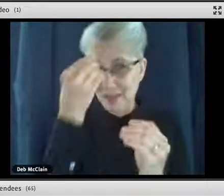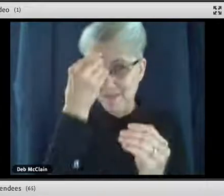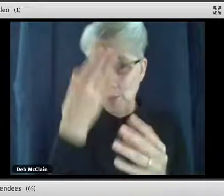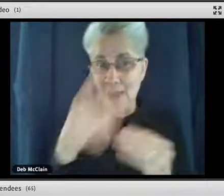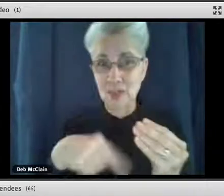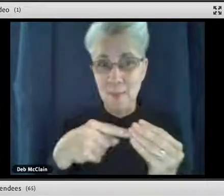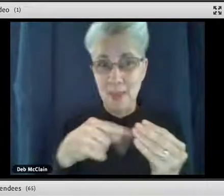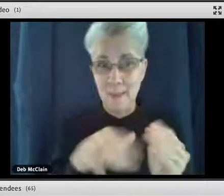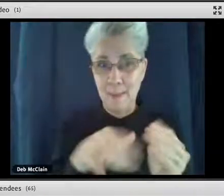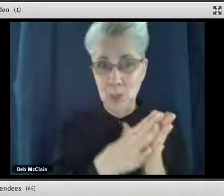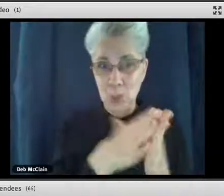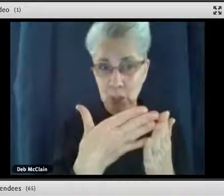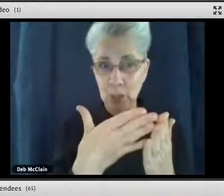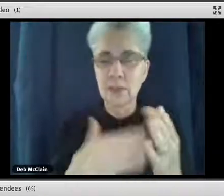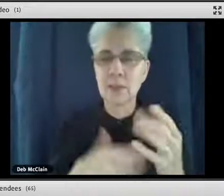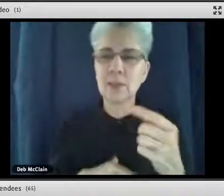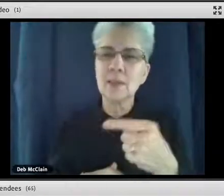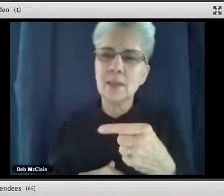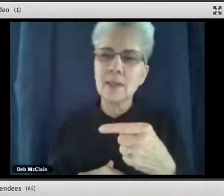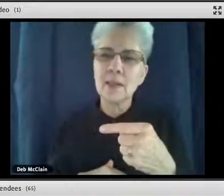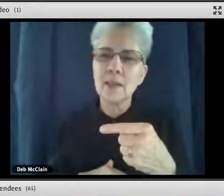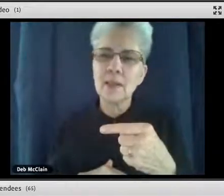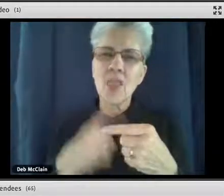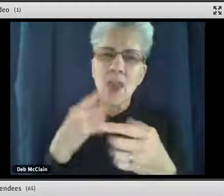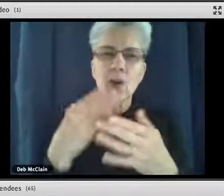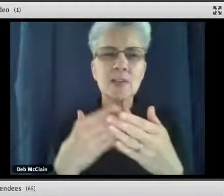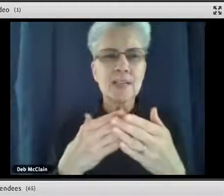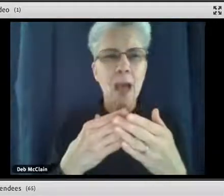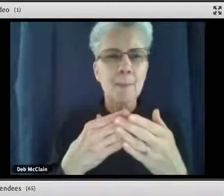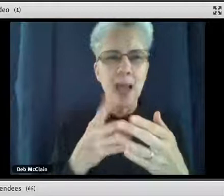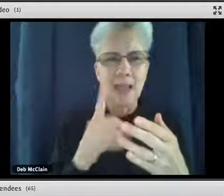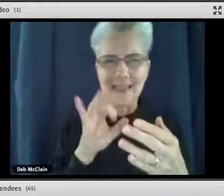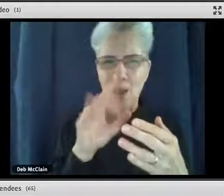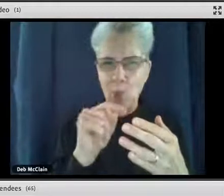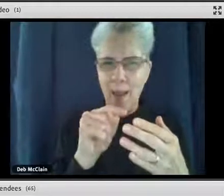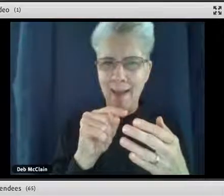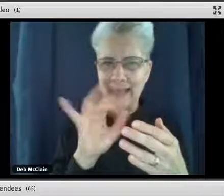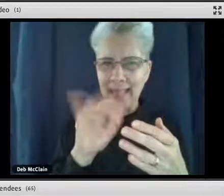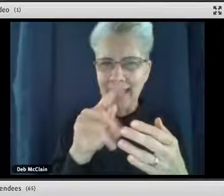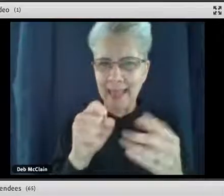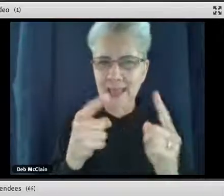that gives you information on that book, here are just some direct links